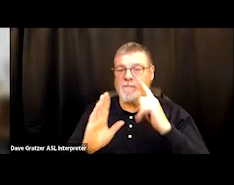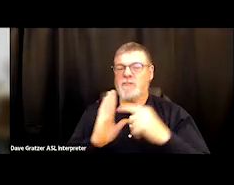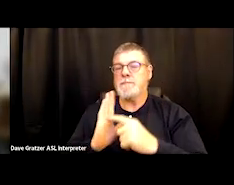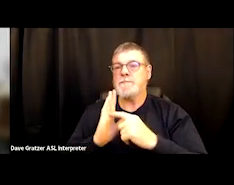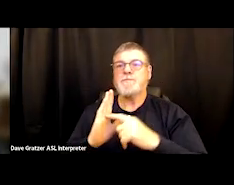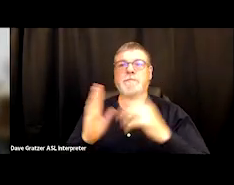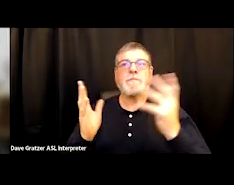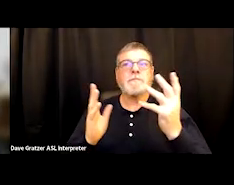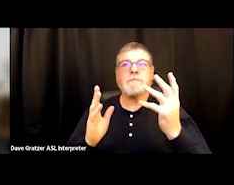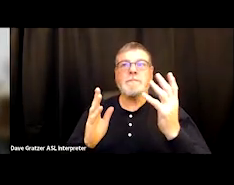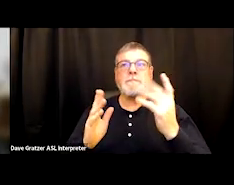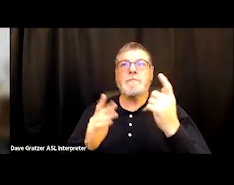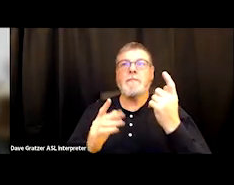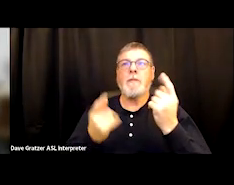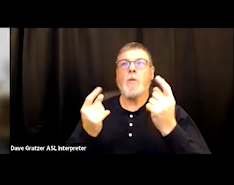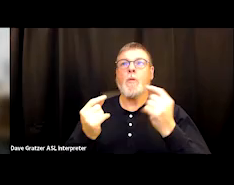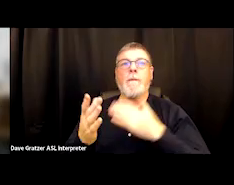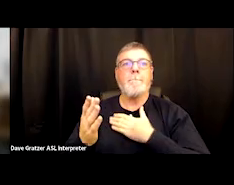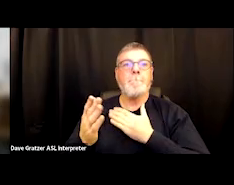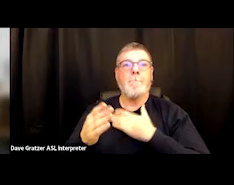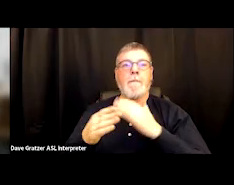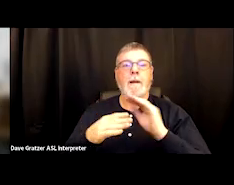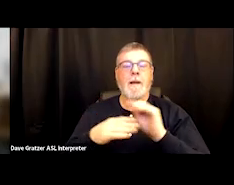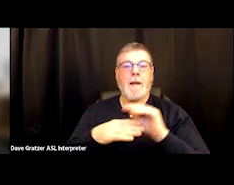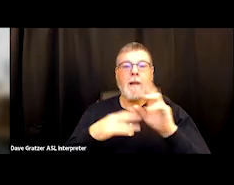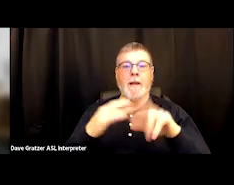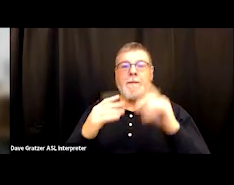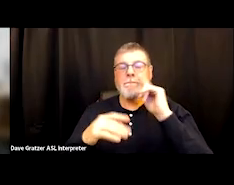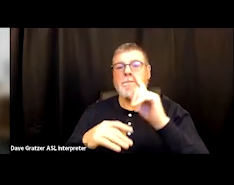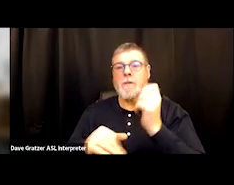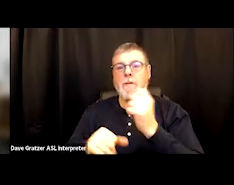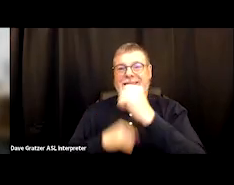"Okay, what do my outcomes for 2024 look like?"